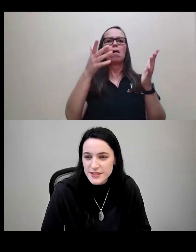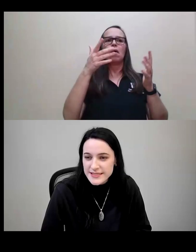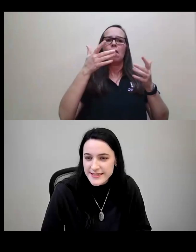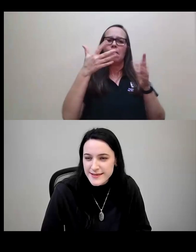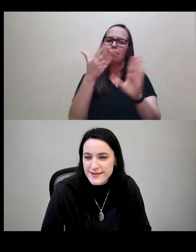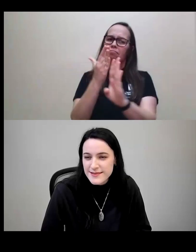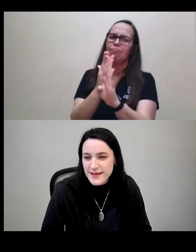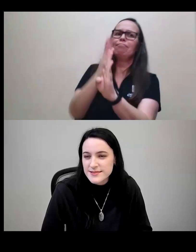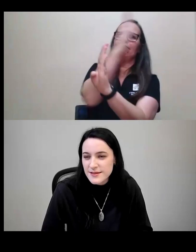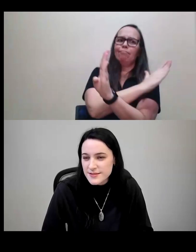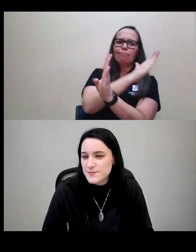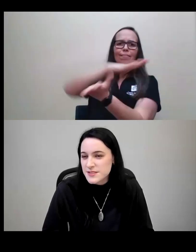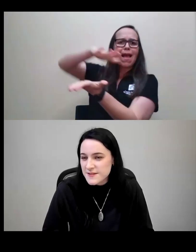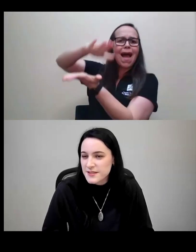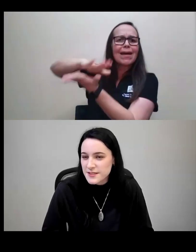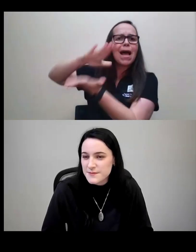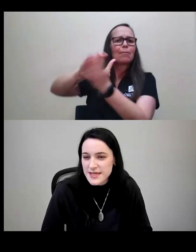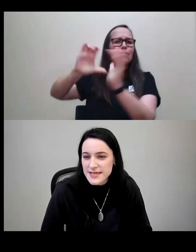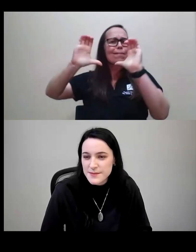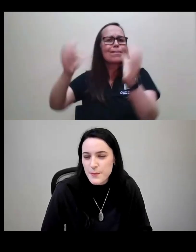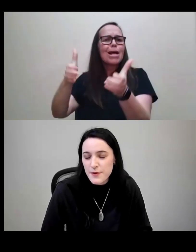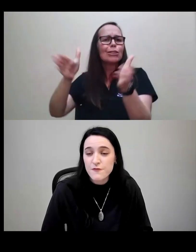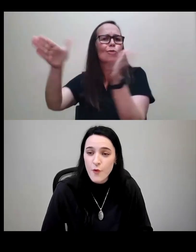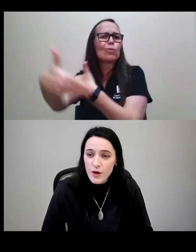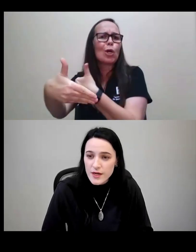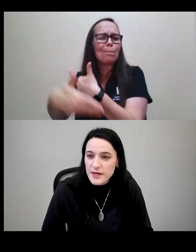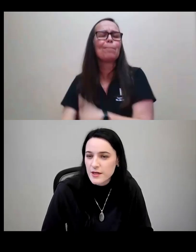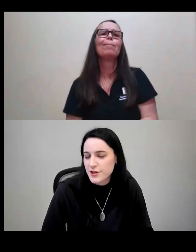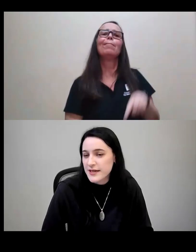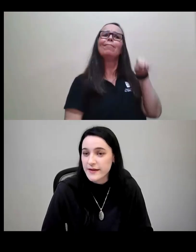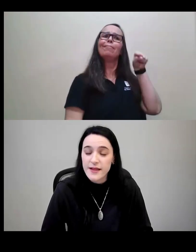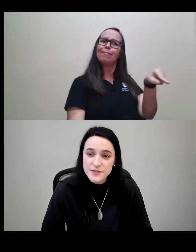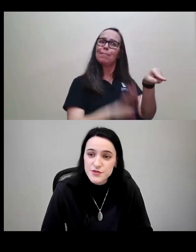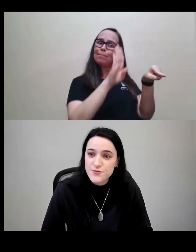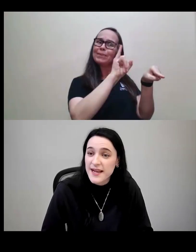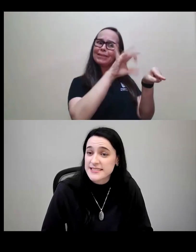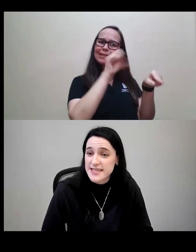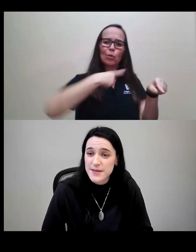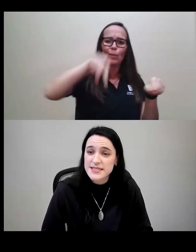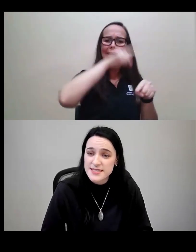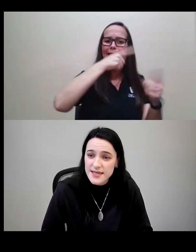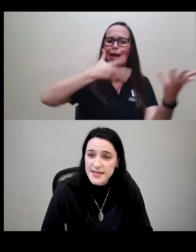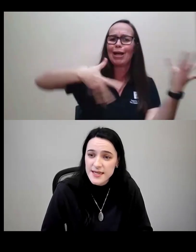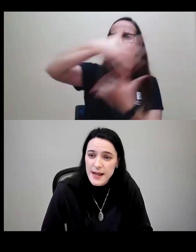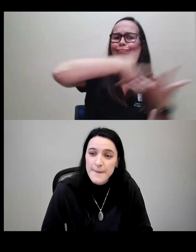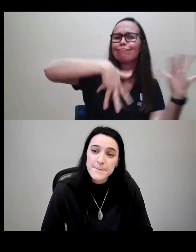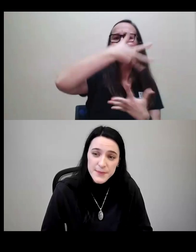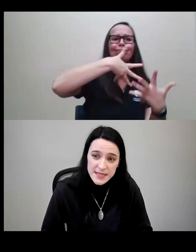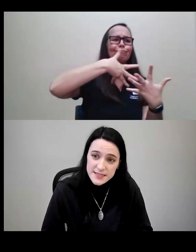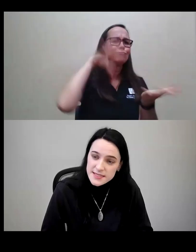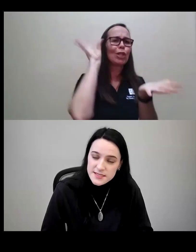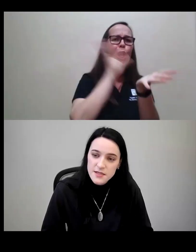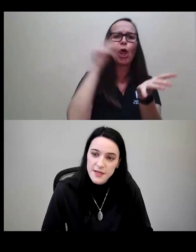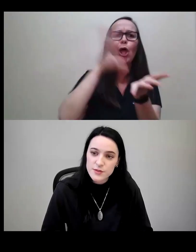So really that does specifically mean before you're in a classroom academic setting. BICS is a